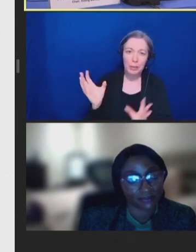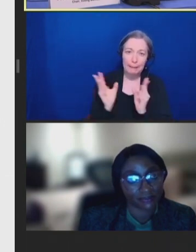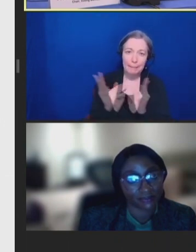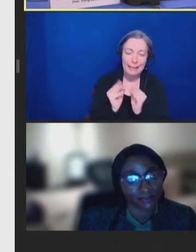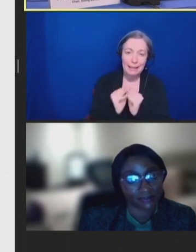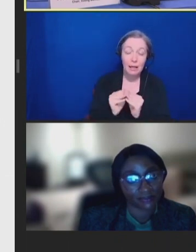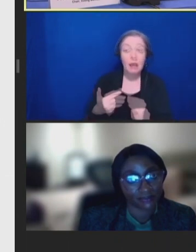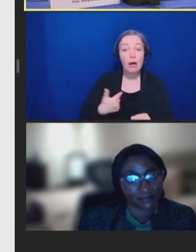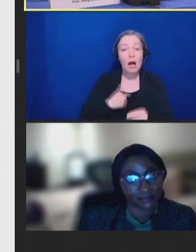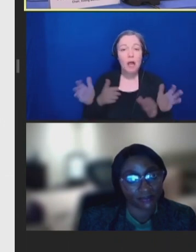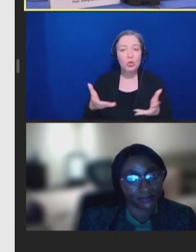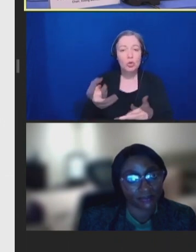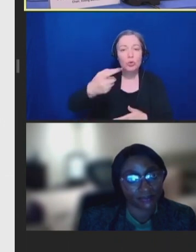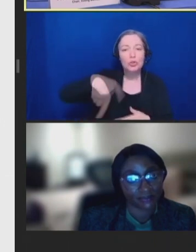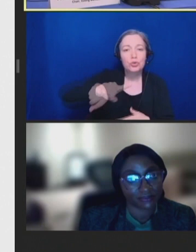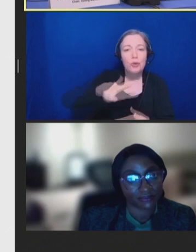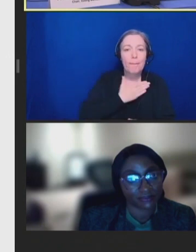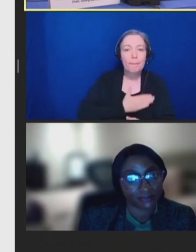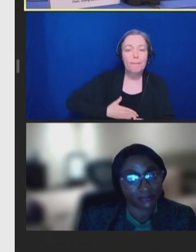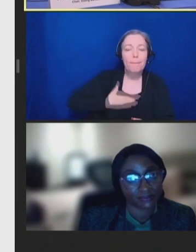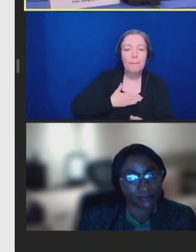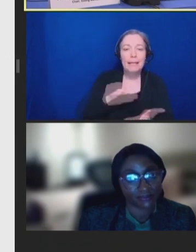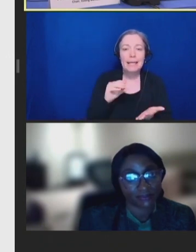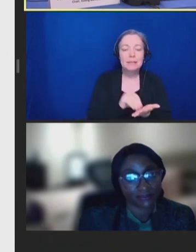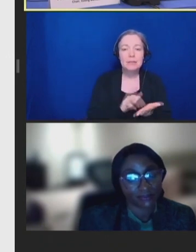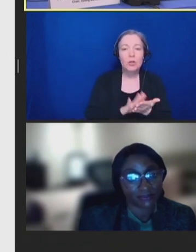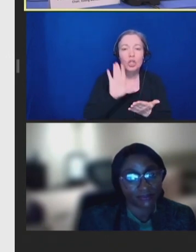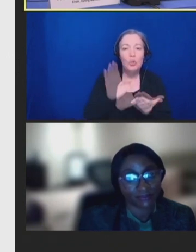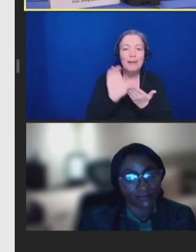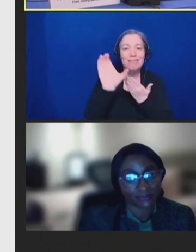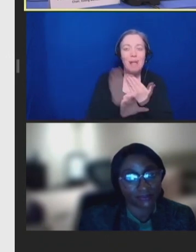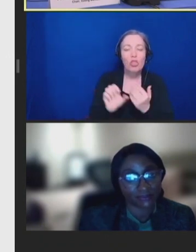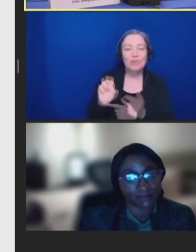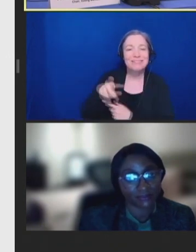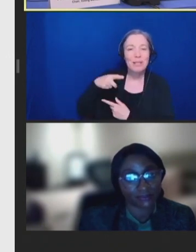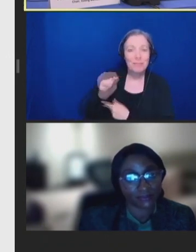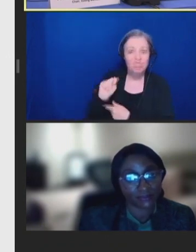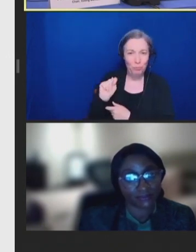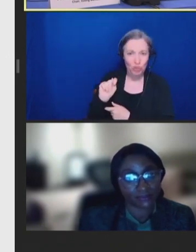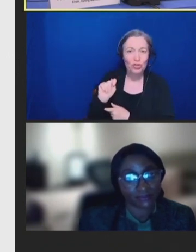encourage all of you to please put our September dates on your calendars. And we look forward